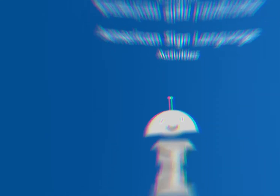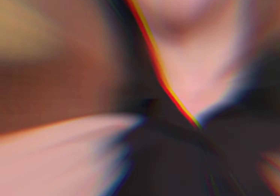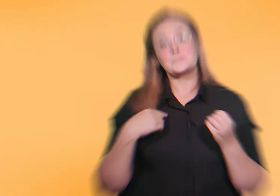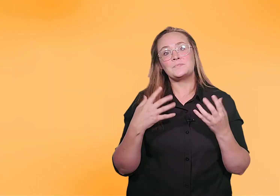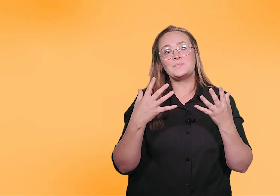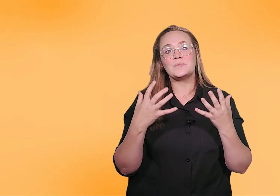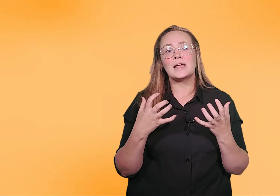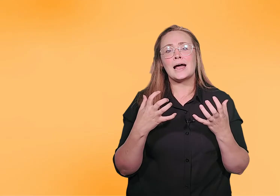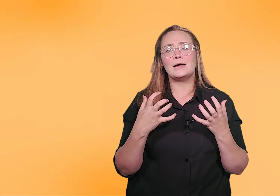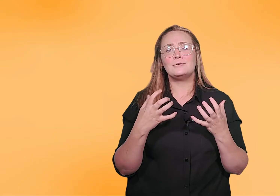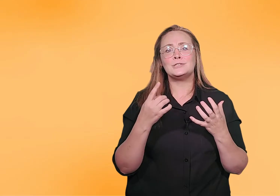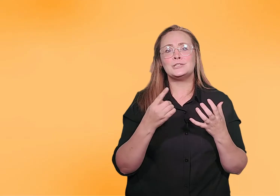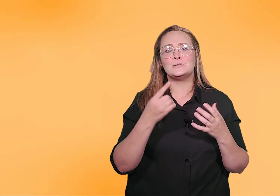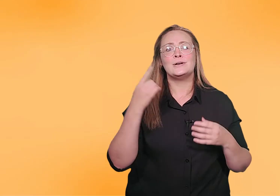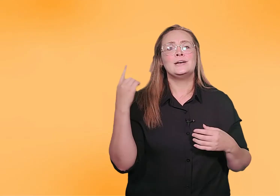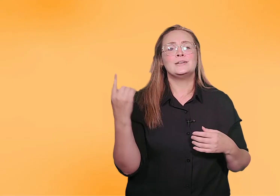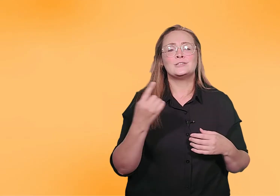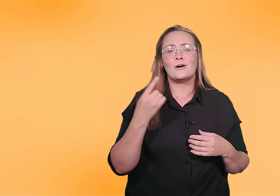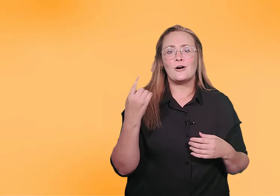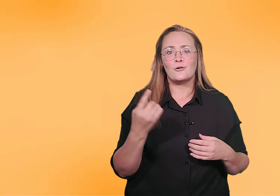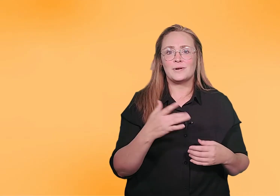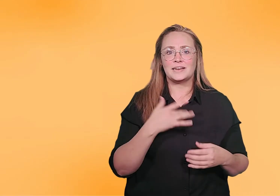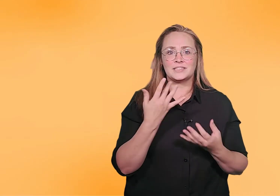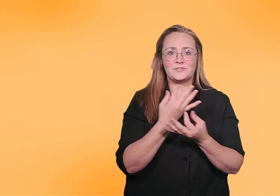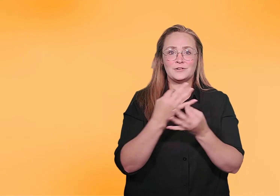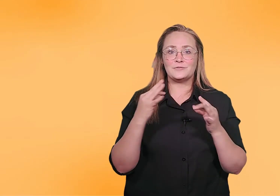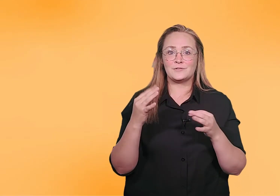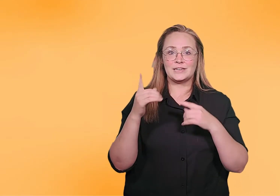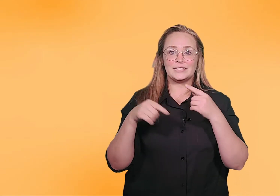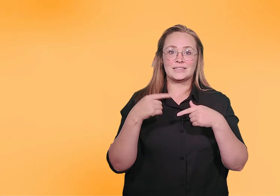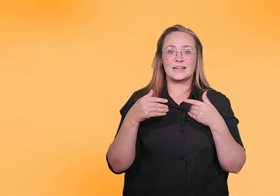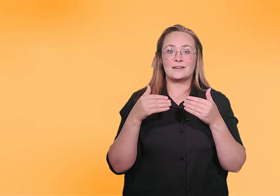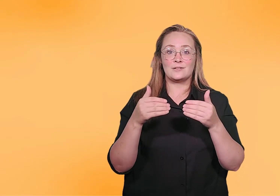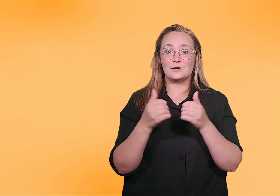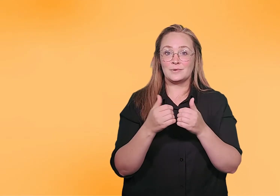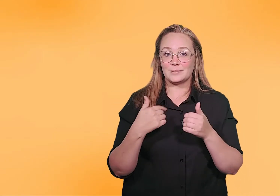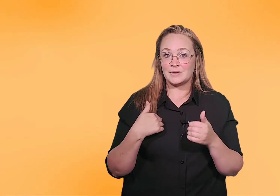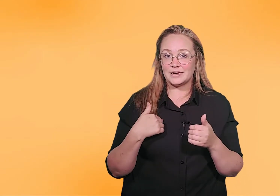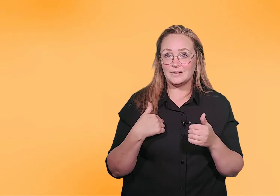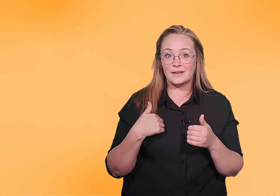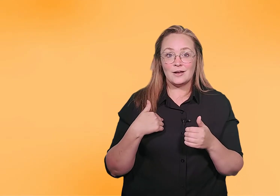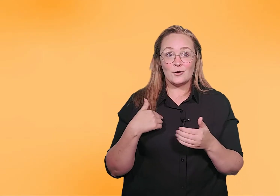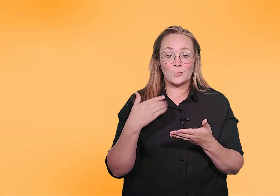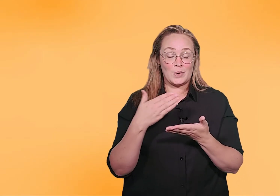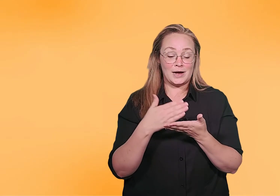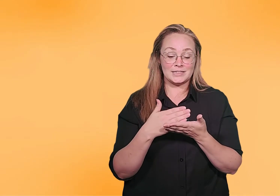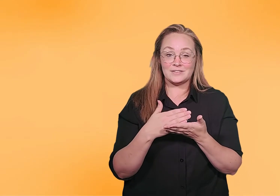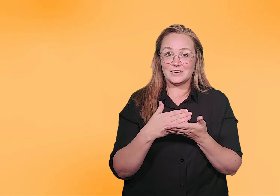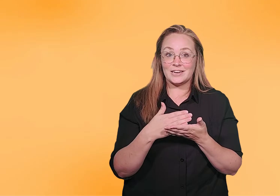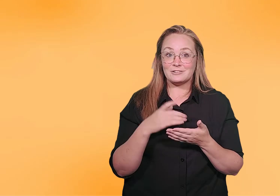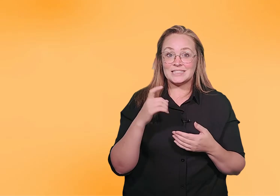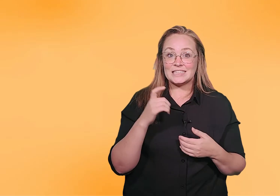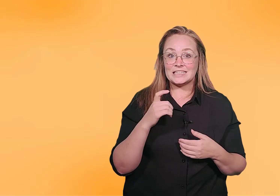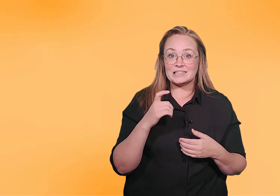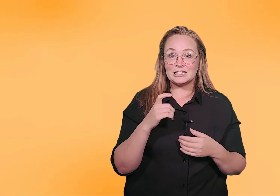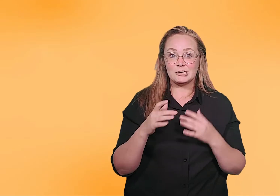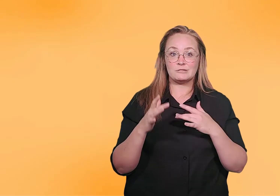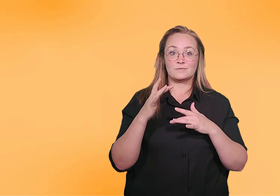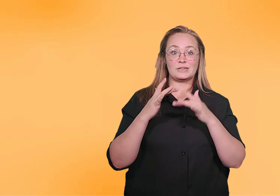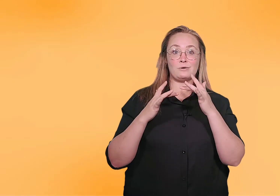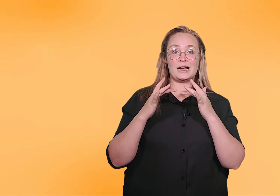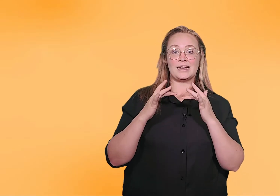I want you to always feel free to sign along with me, or pause the video as needed. Rewind,